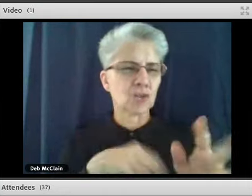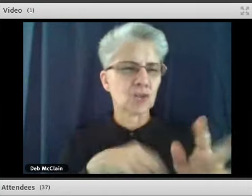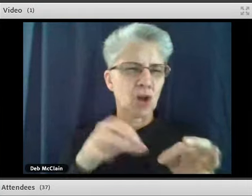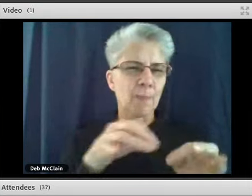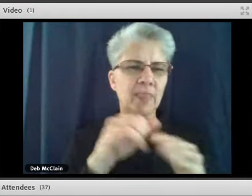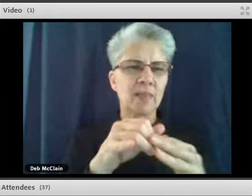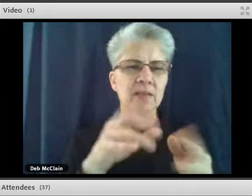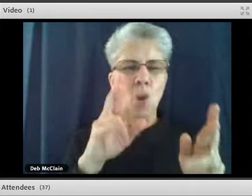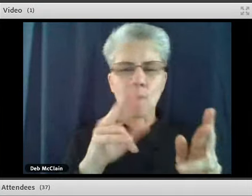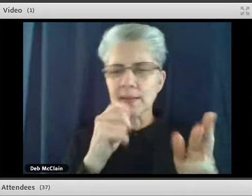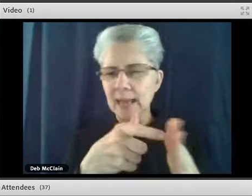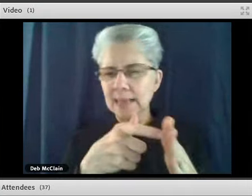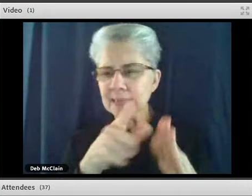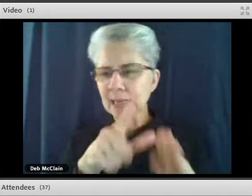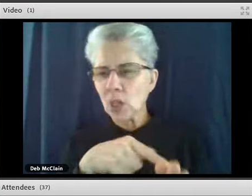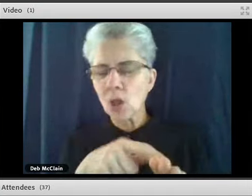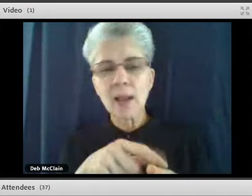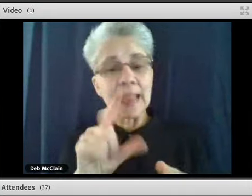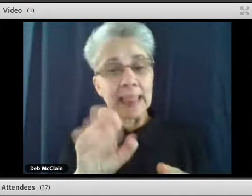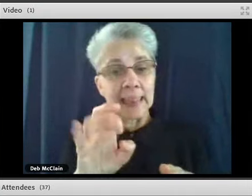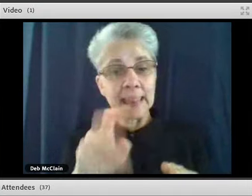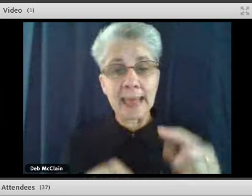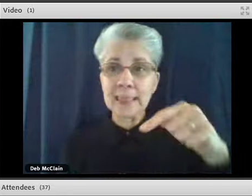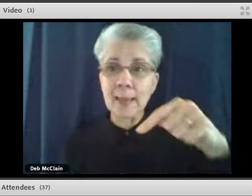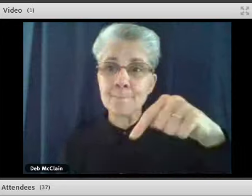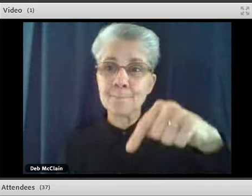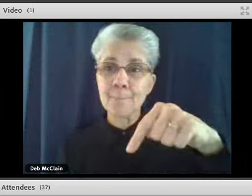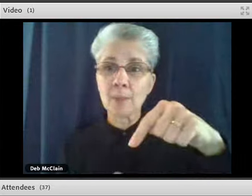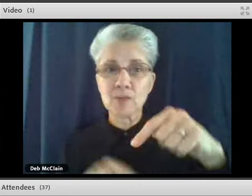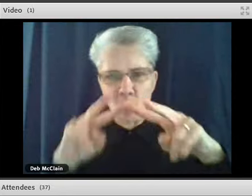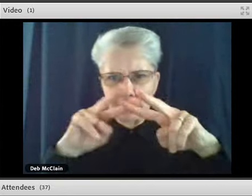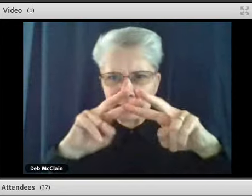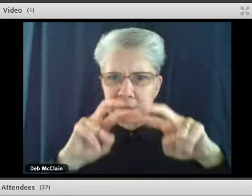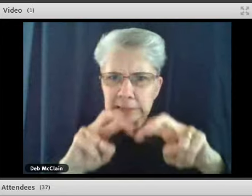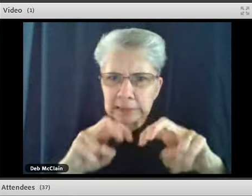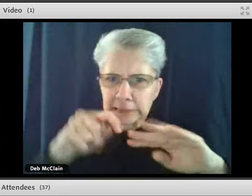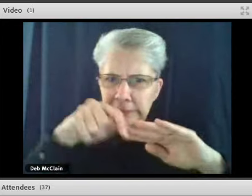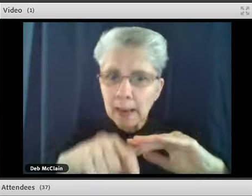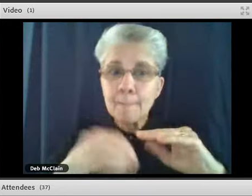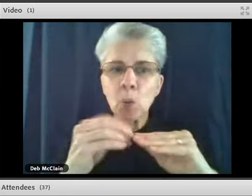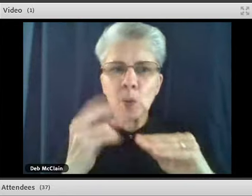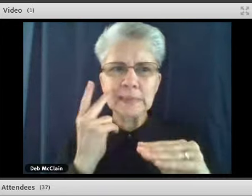And so, I'm just going to talk you through this. Hopefully, this won't take too long. And there's a link here. So, if you wanted to look at it,